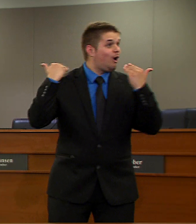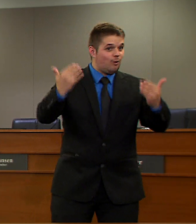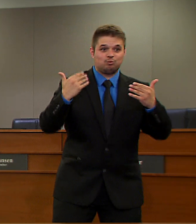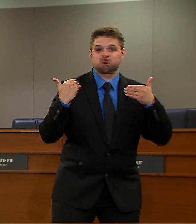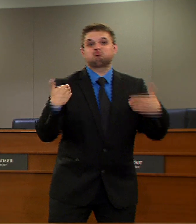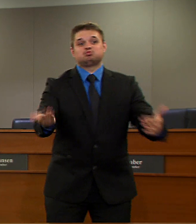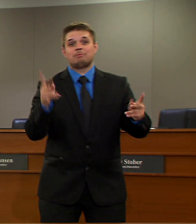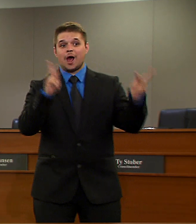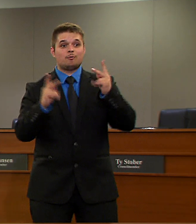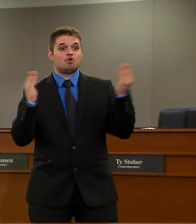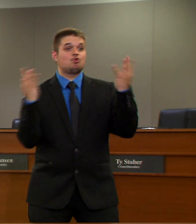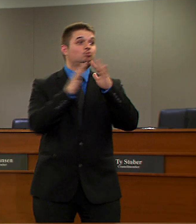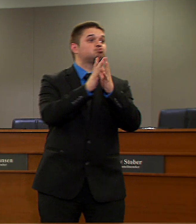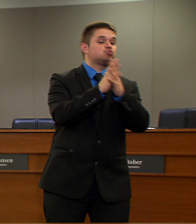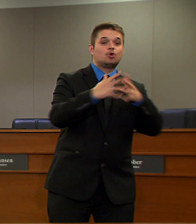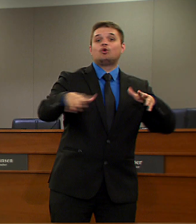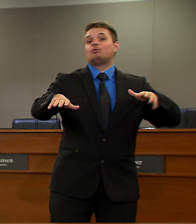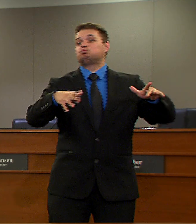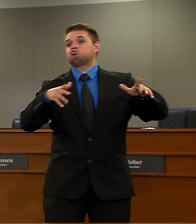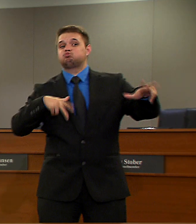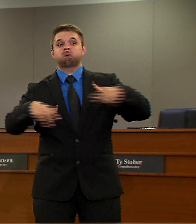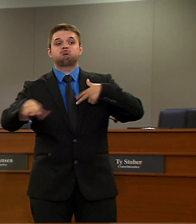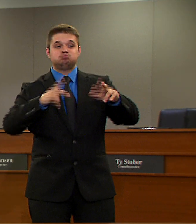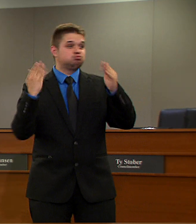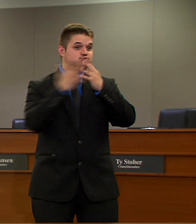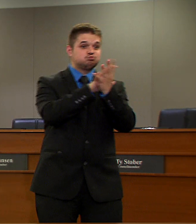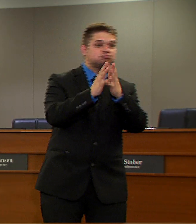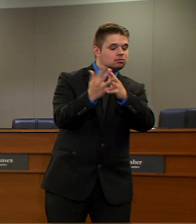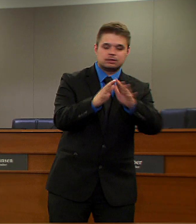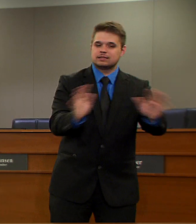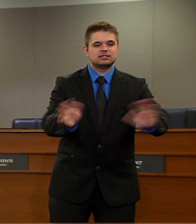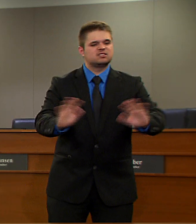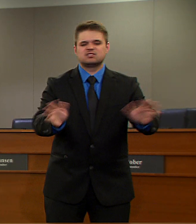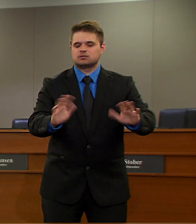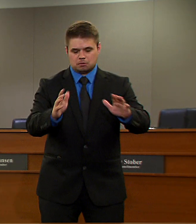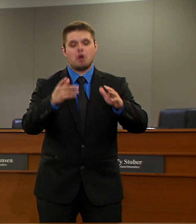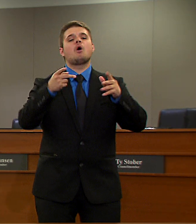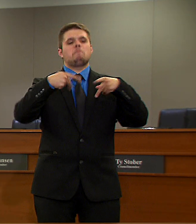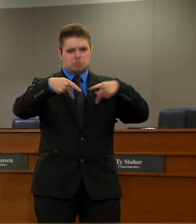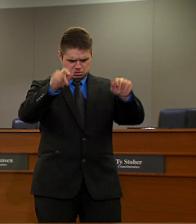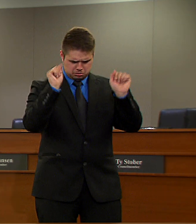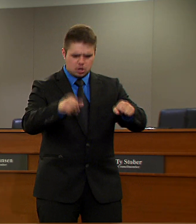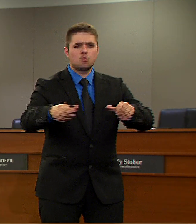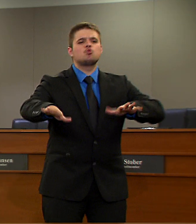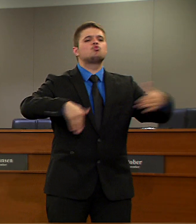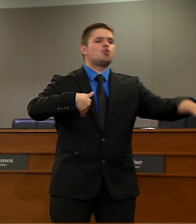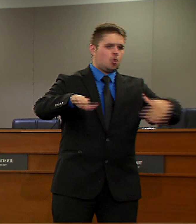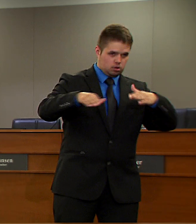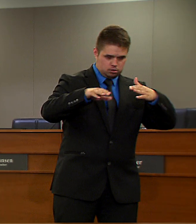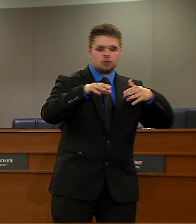All of the City parks and trails are open with the exception of Winter Park. But don't forget that the